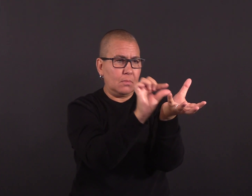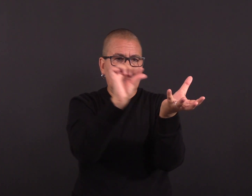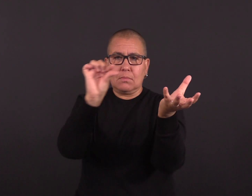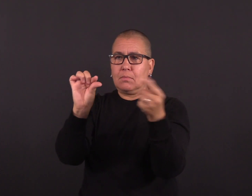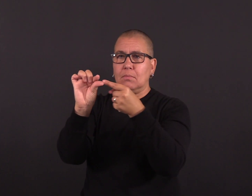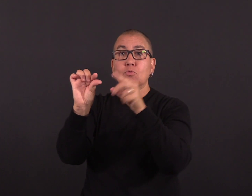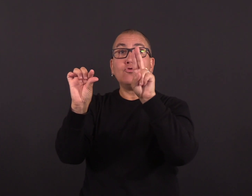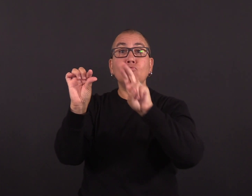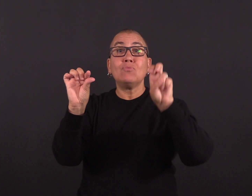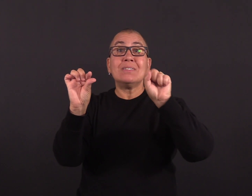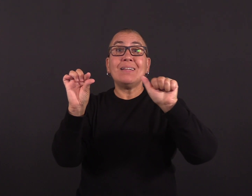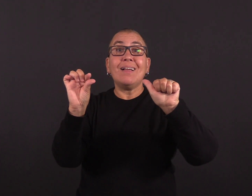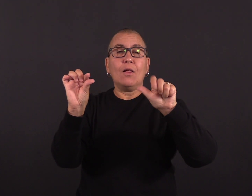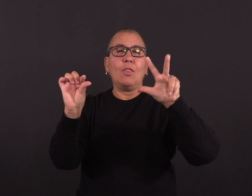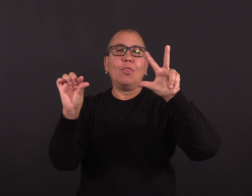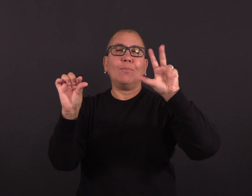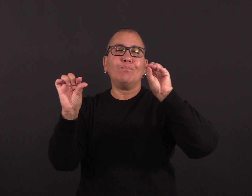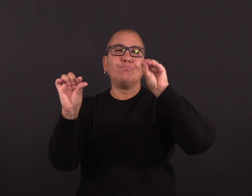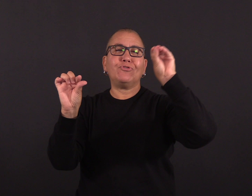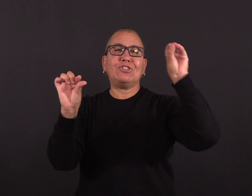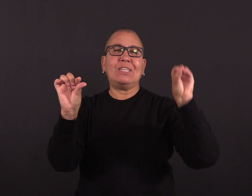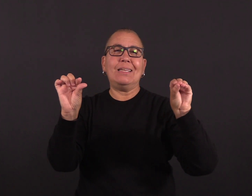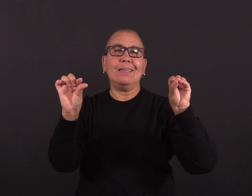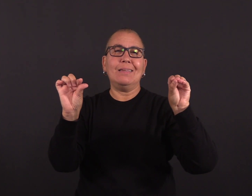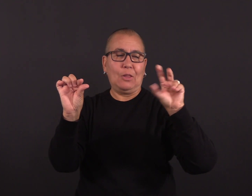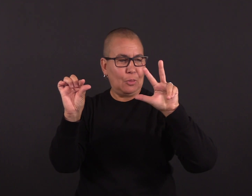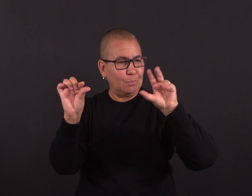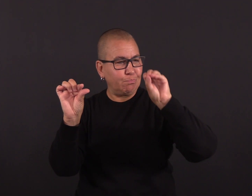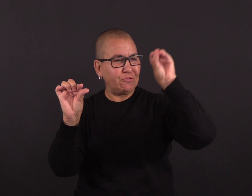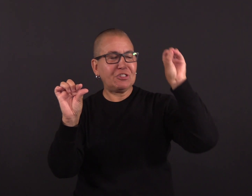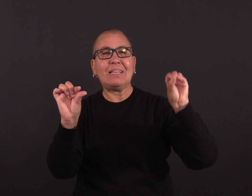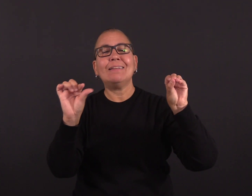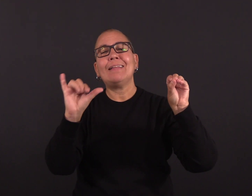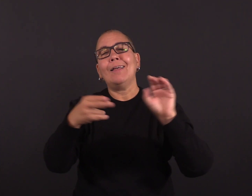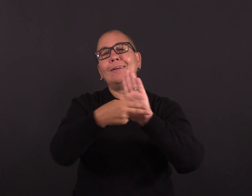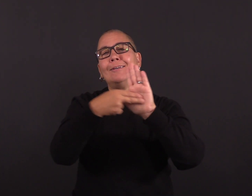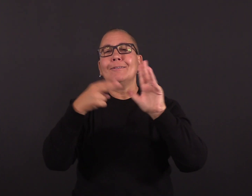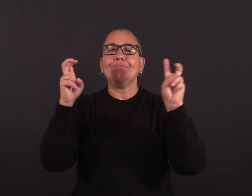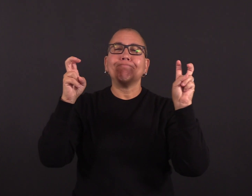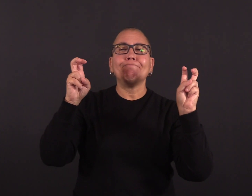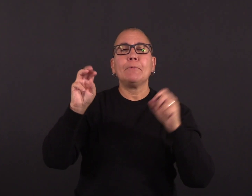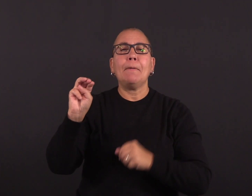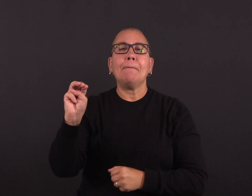“Indoors when there’s a lot of people and it’s crowded, poor ventilation, I’m still leery at